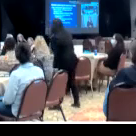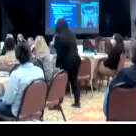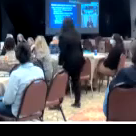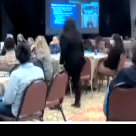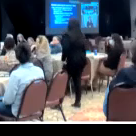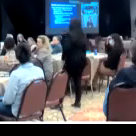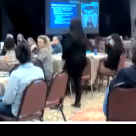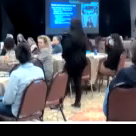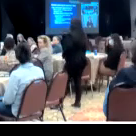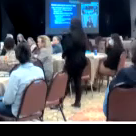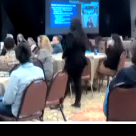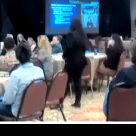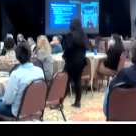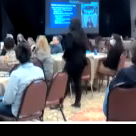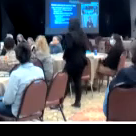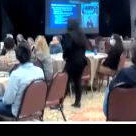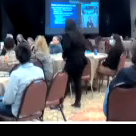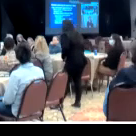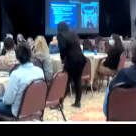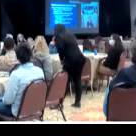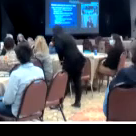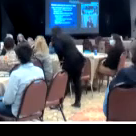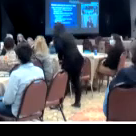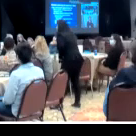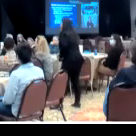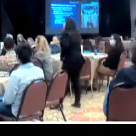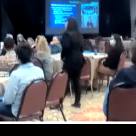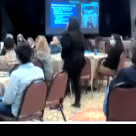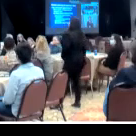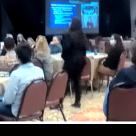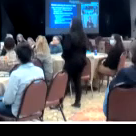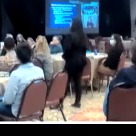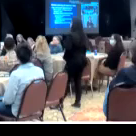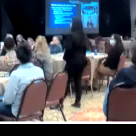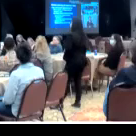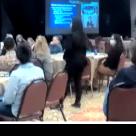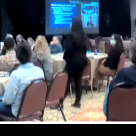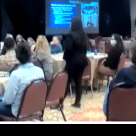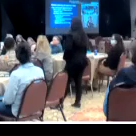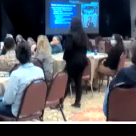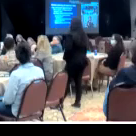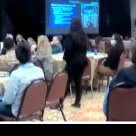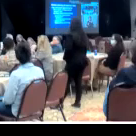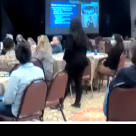evidence that this works? >> Just in drills. We haven't had any real emergency thankfully. >> June Kailes: Good. Any evidence?